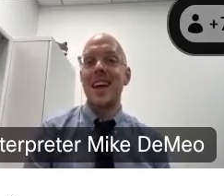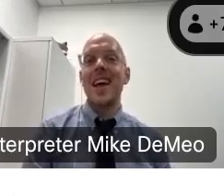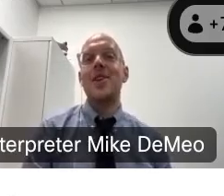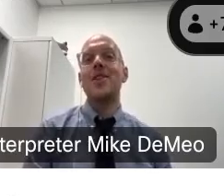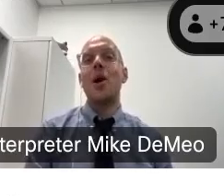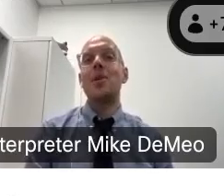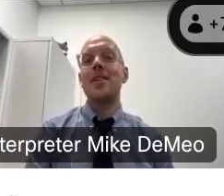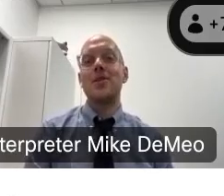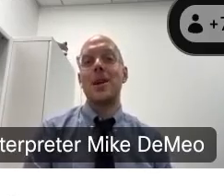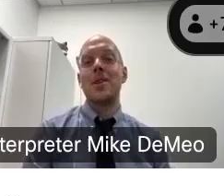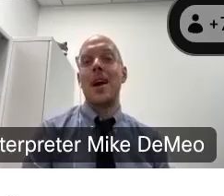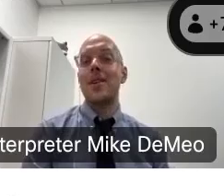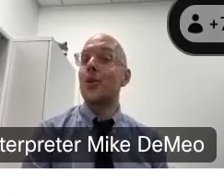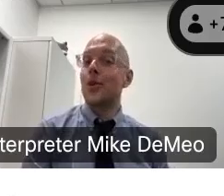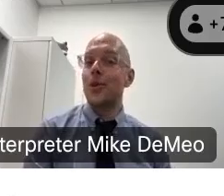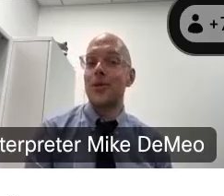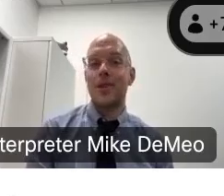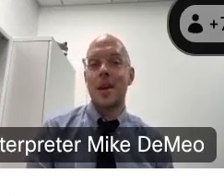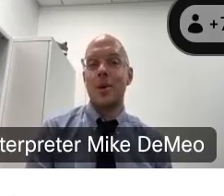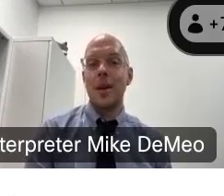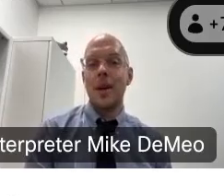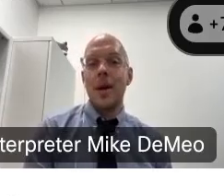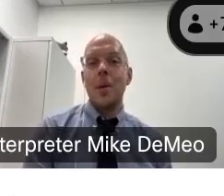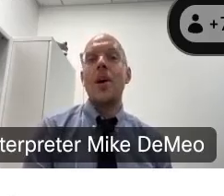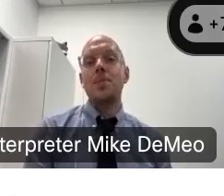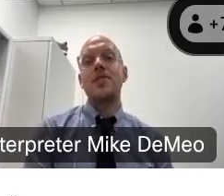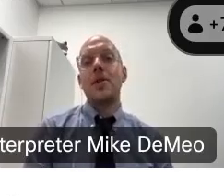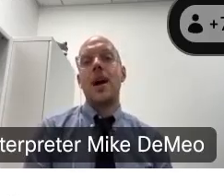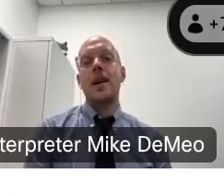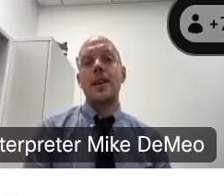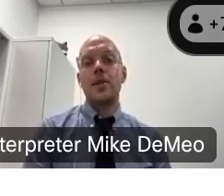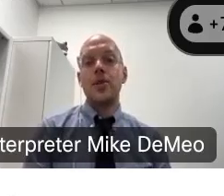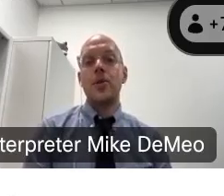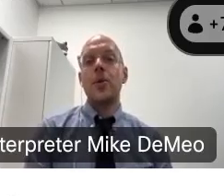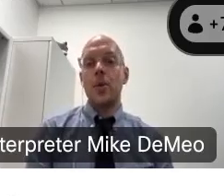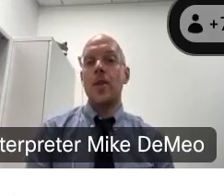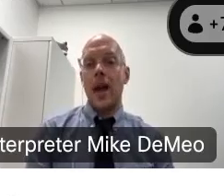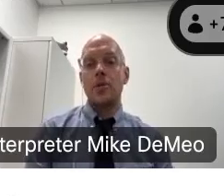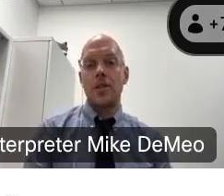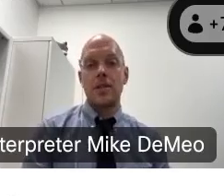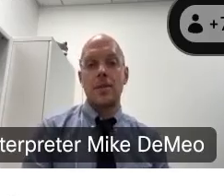that are now being streamed on Hulu, for example, must be shown on Hulu with captions.